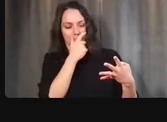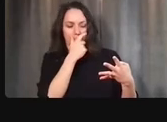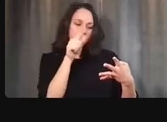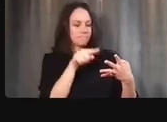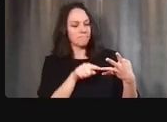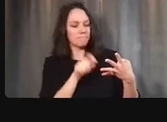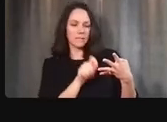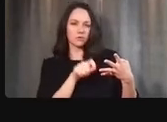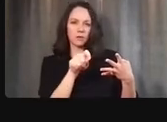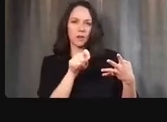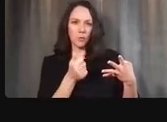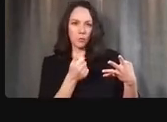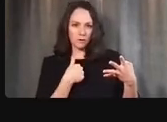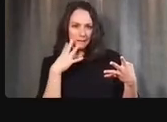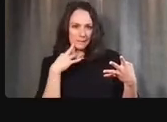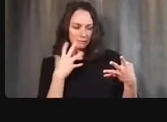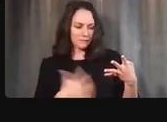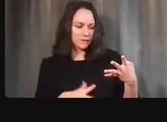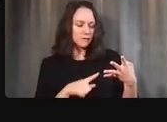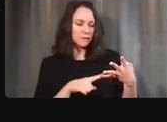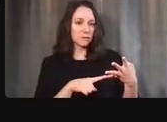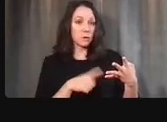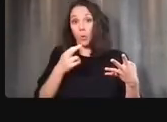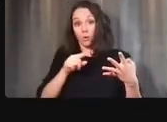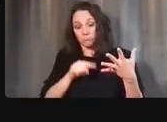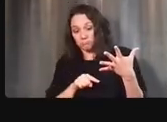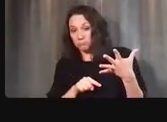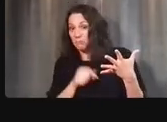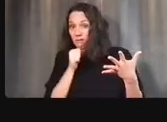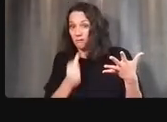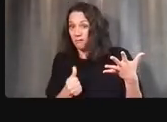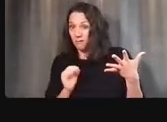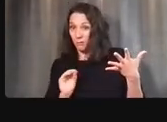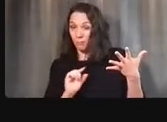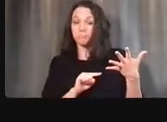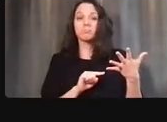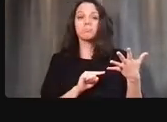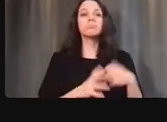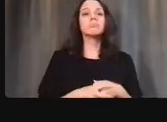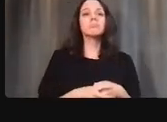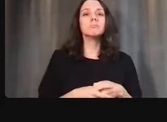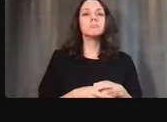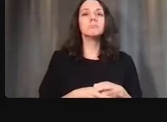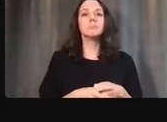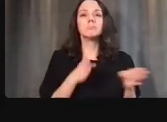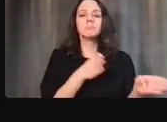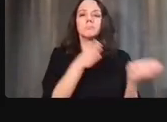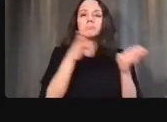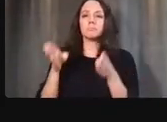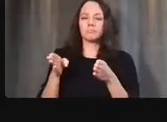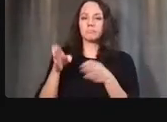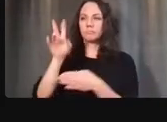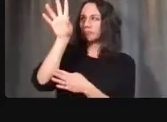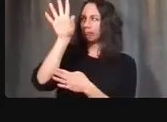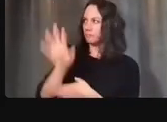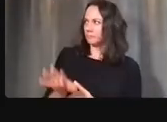They can also check off if they did not take a move tour. And then the questions we ask are entering the Museum.